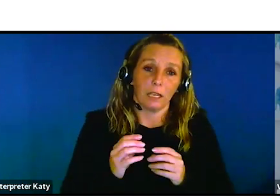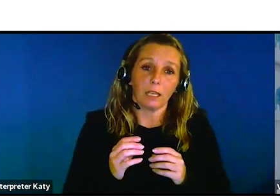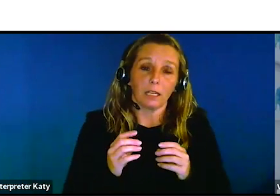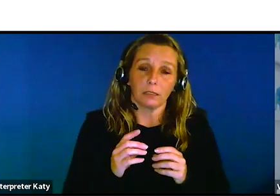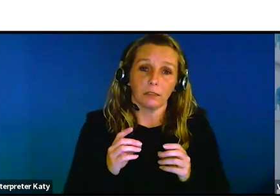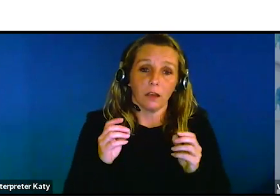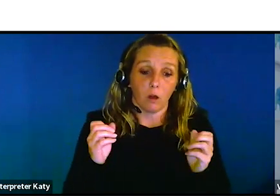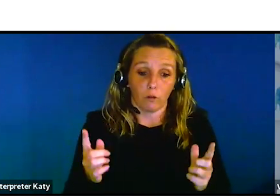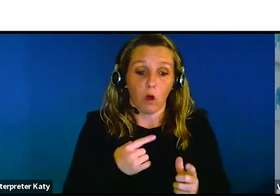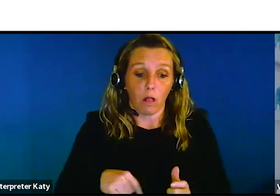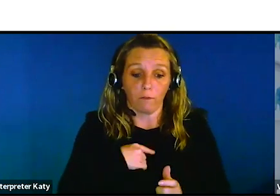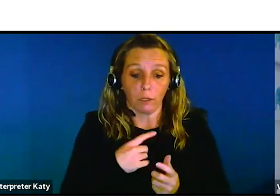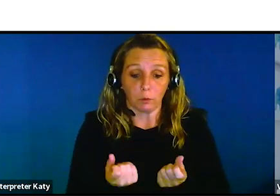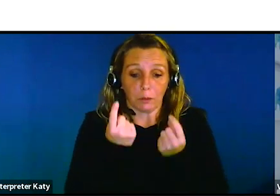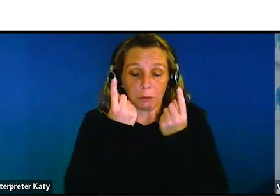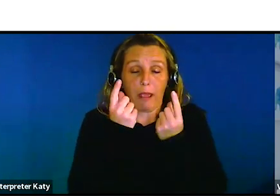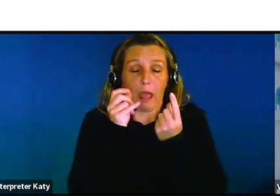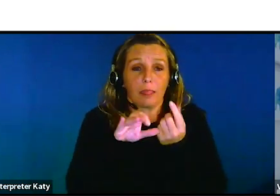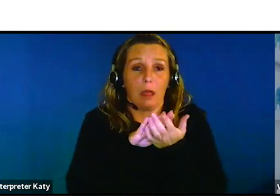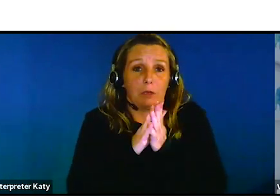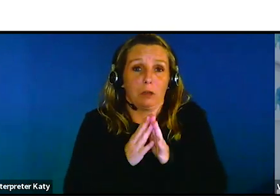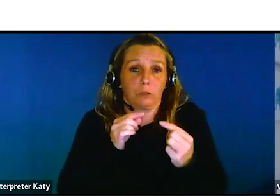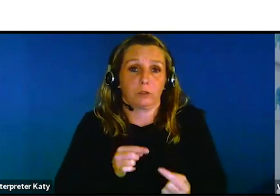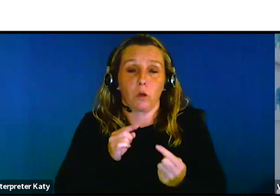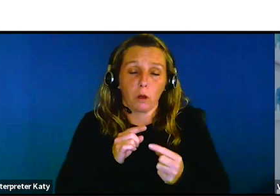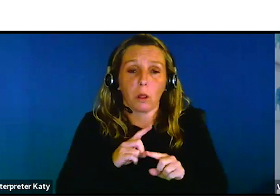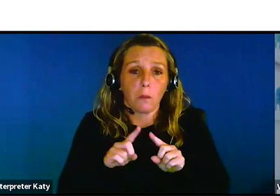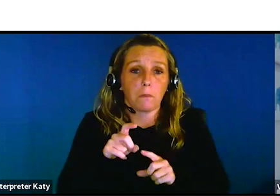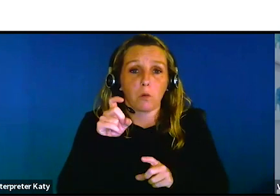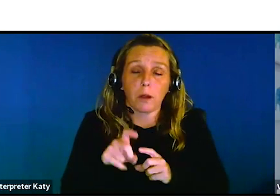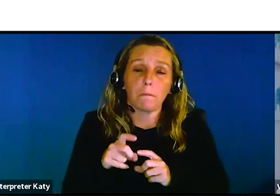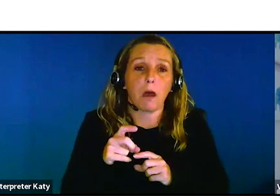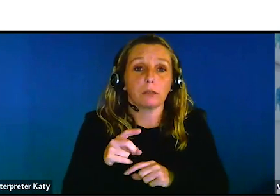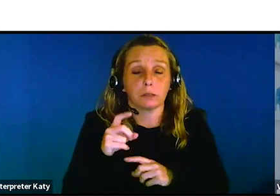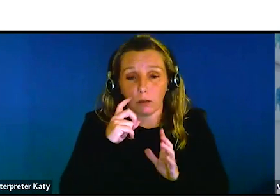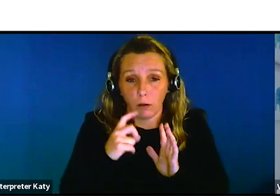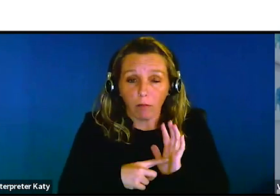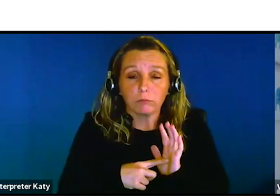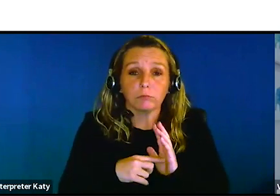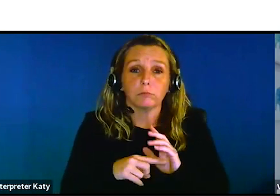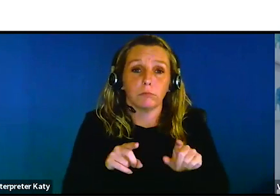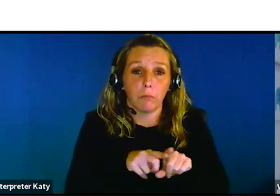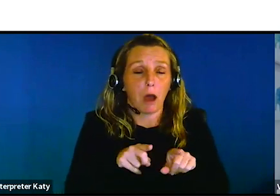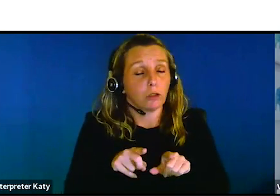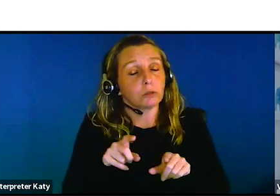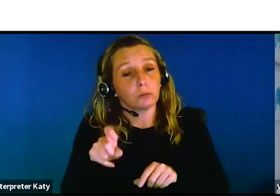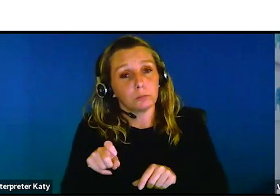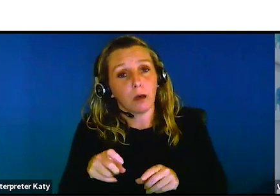But yet that is one of the factors that we must acknowledge and accept that there is a cultural frame